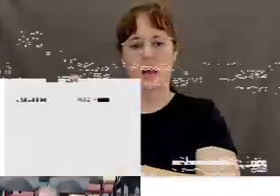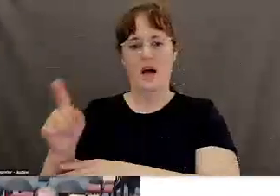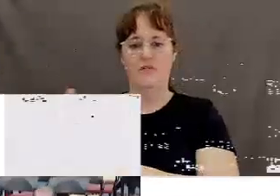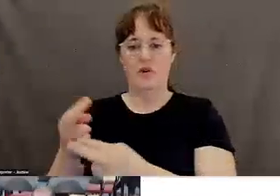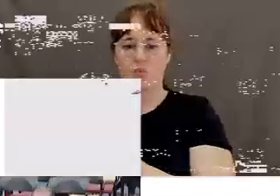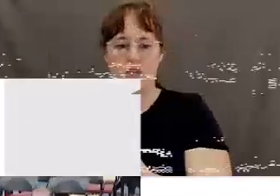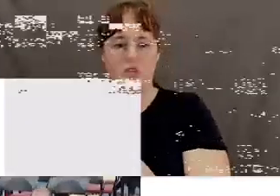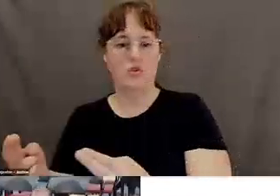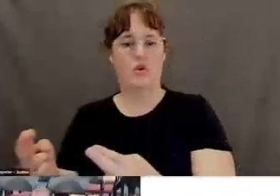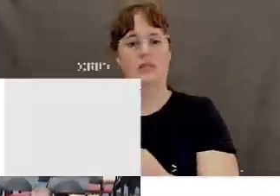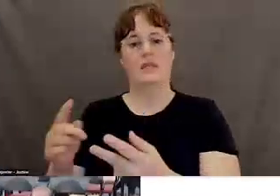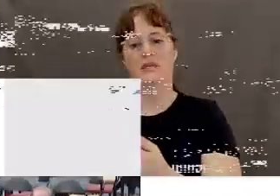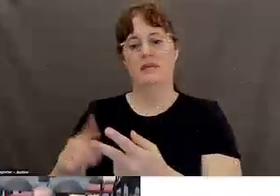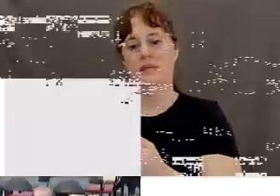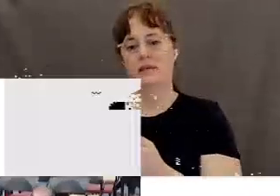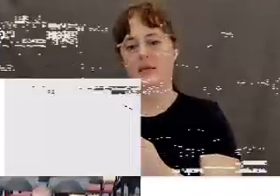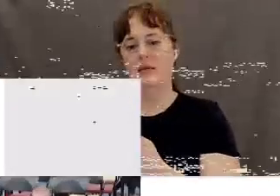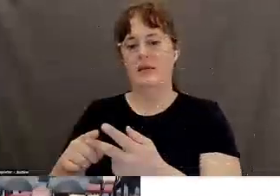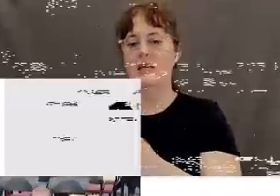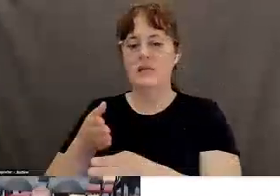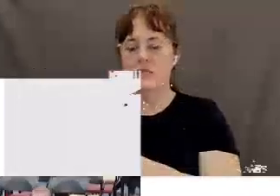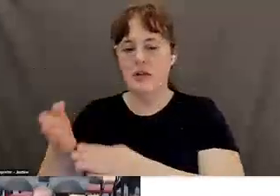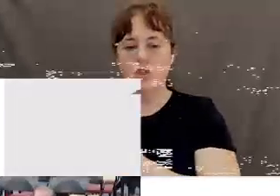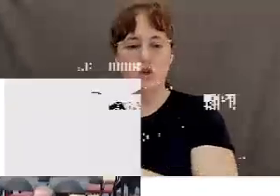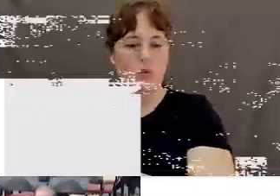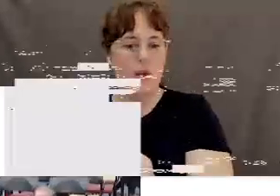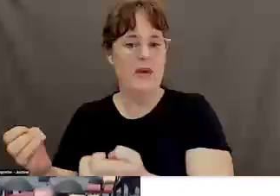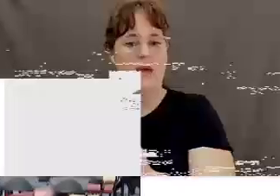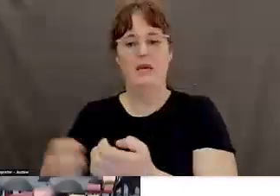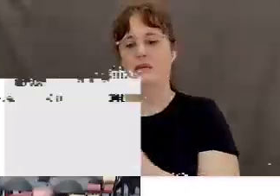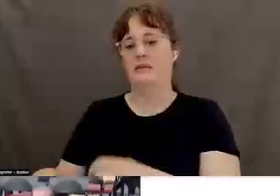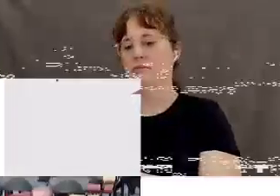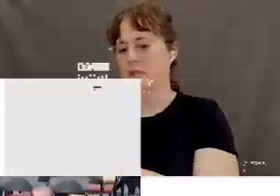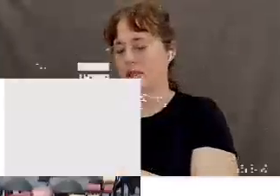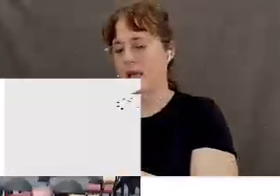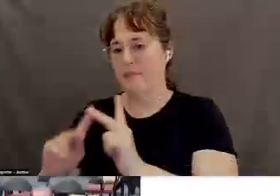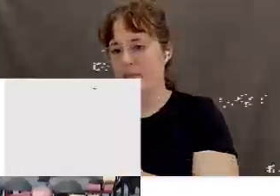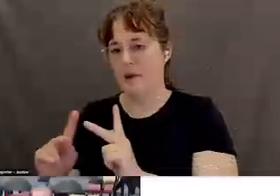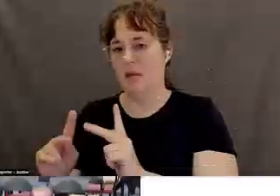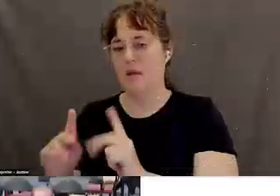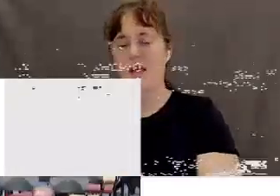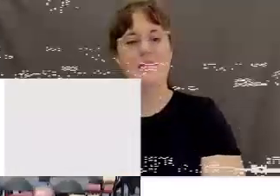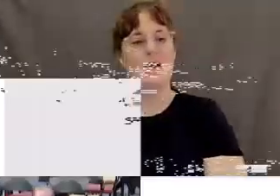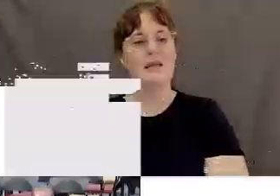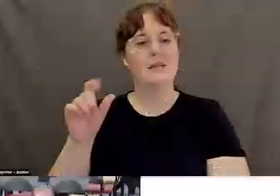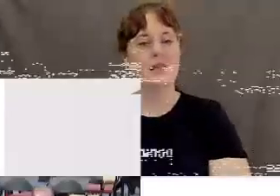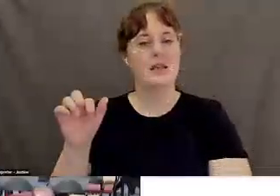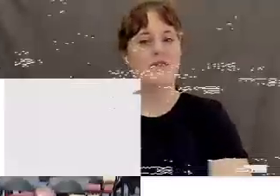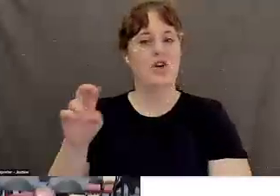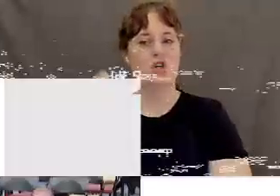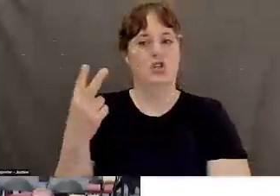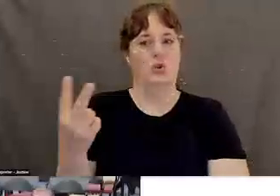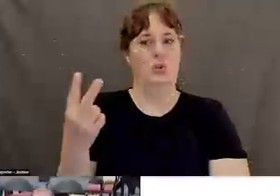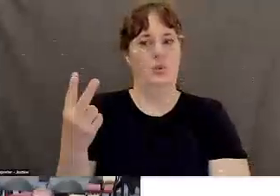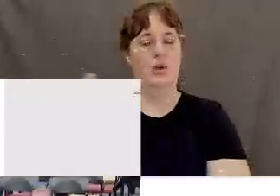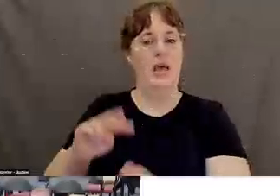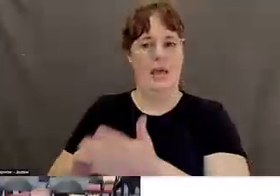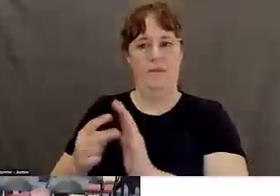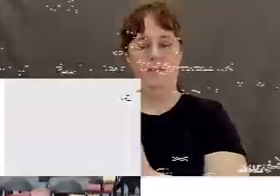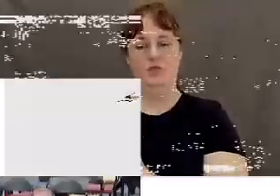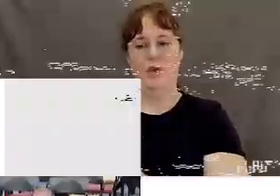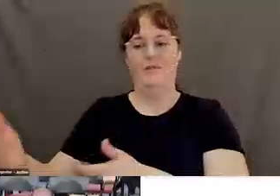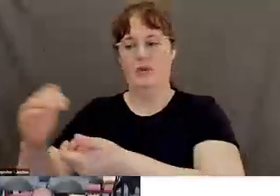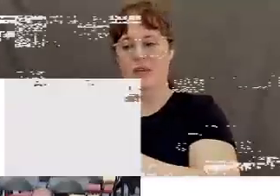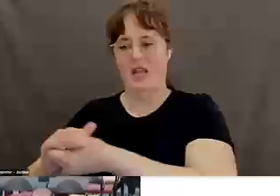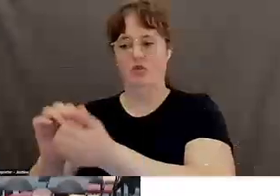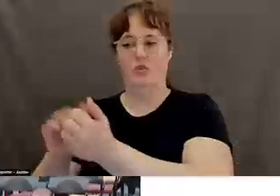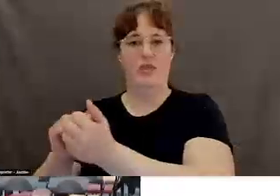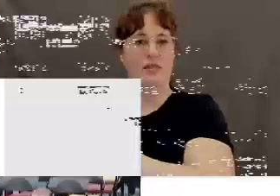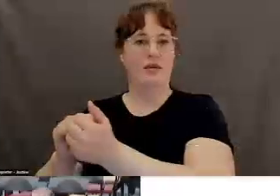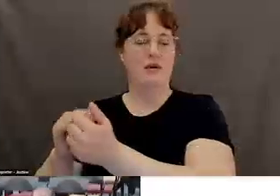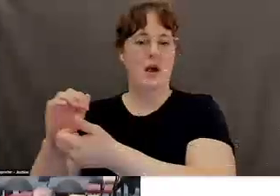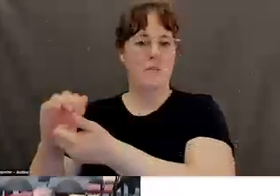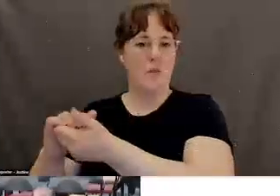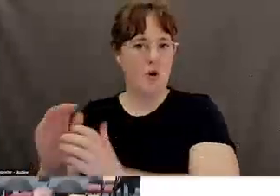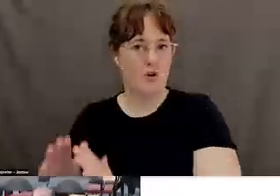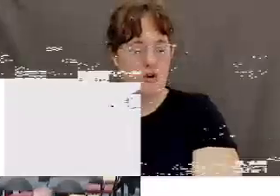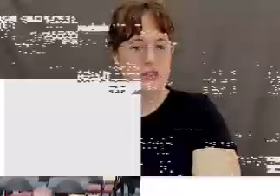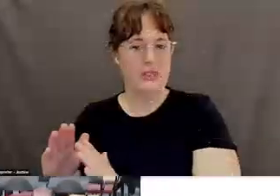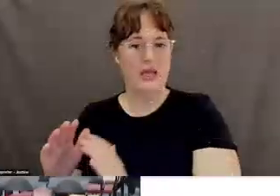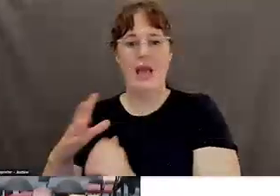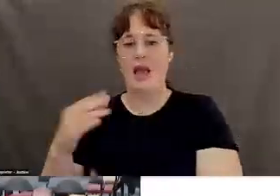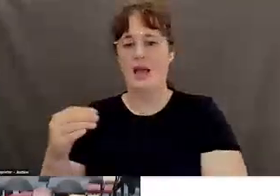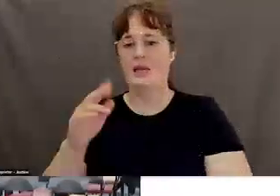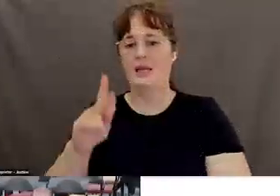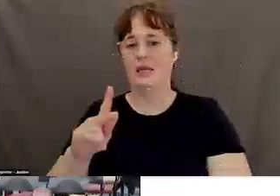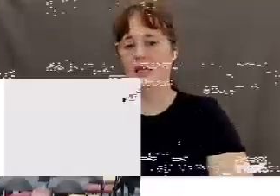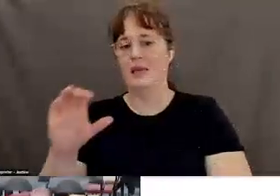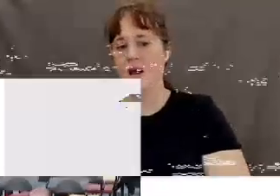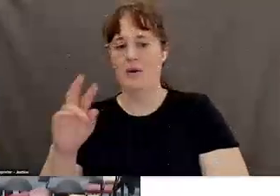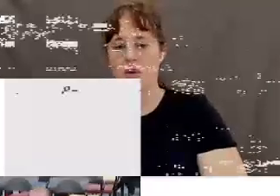Boardroom: throughout the network. And so this is something that we're exploring now. This is a lever, too, because it requires us to engage with our partners within the agency, and within King County Rail to ensure that we deliver something that's workable for them.